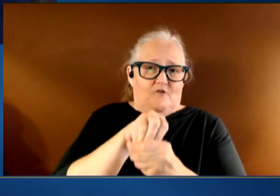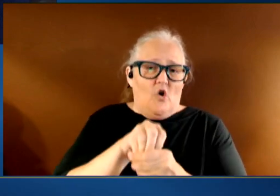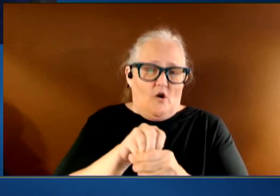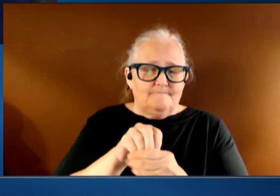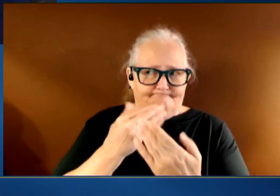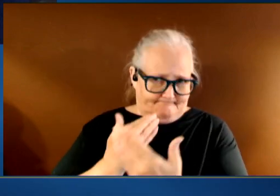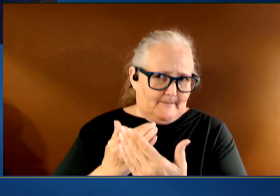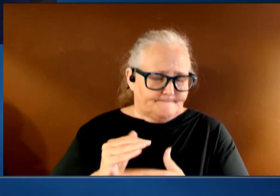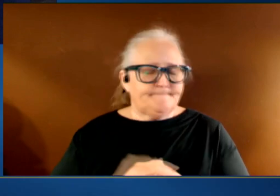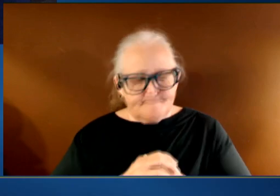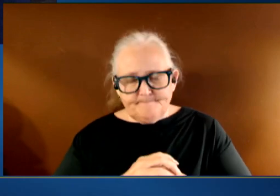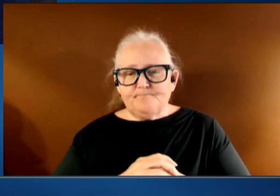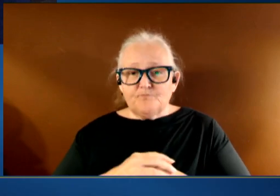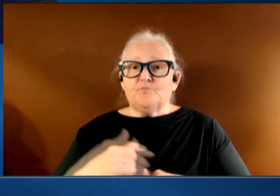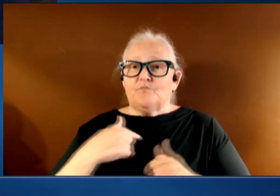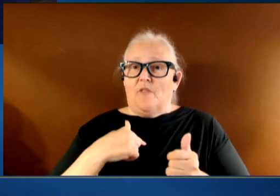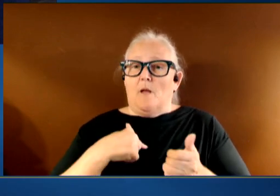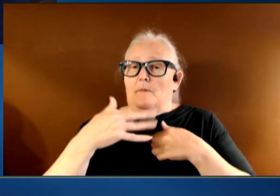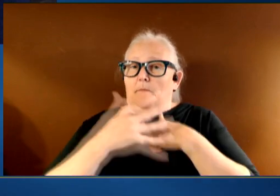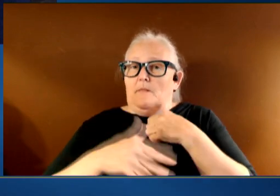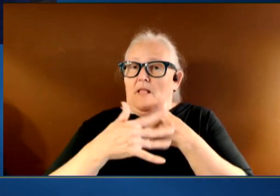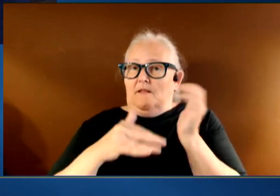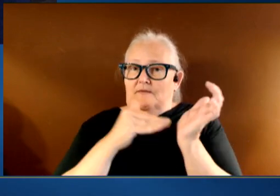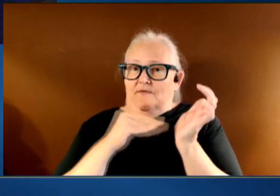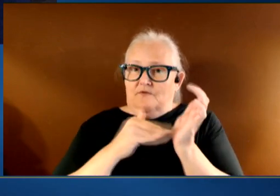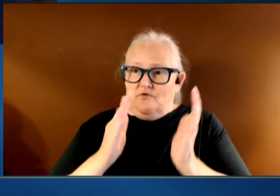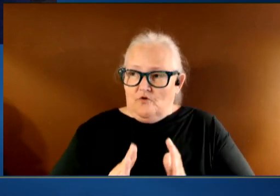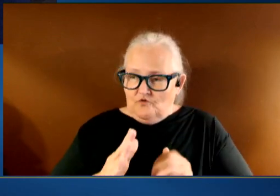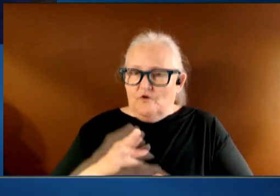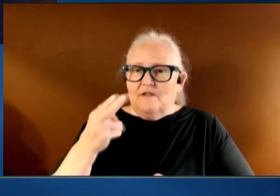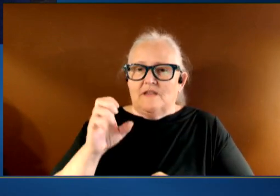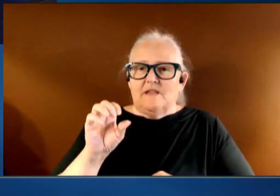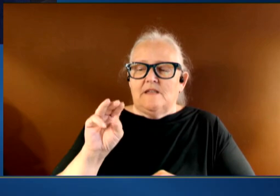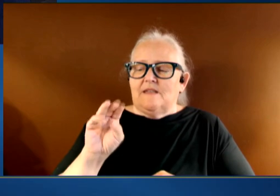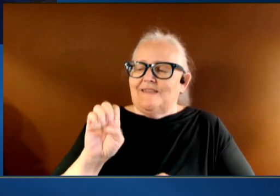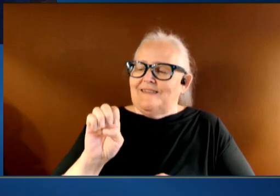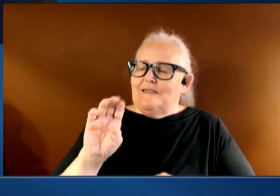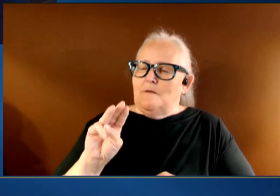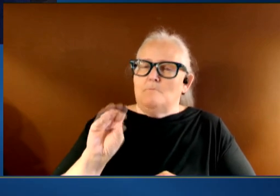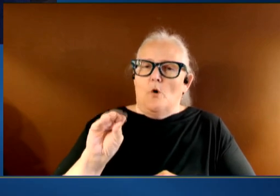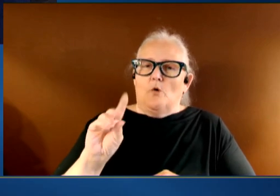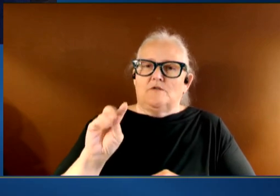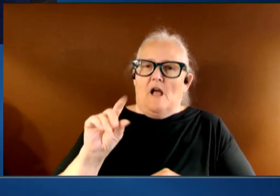As a hematologist, a lot of what Dr. Ivy was saying really resonated with me. I've had